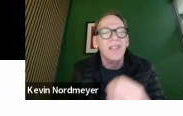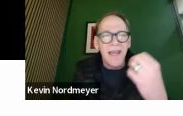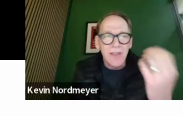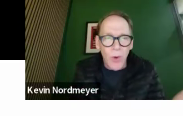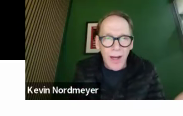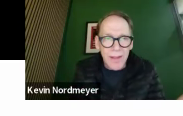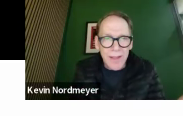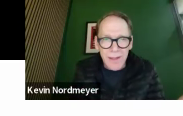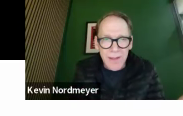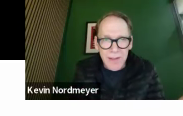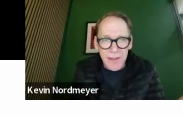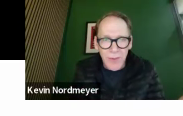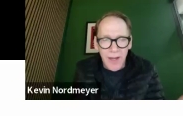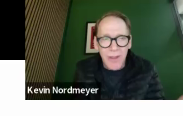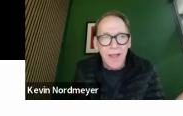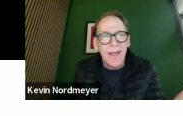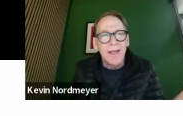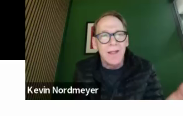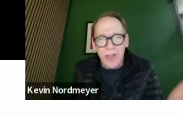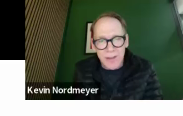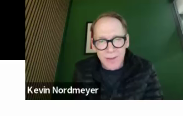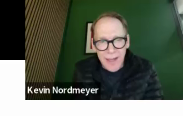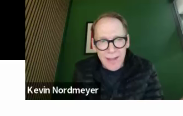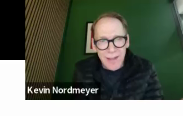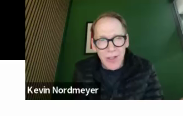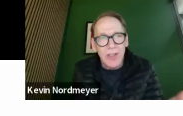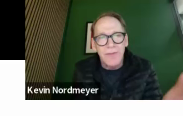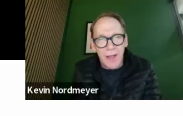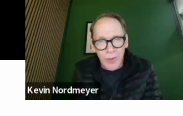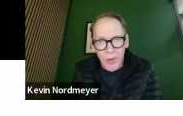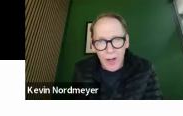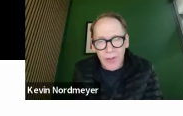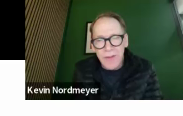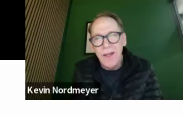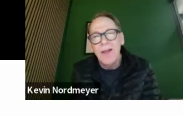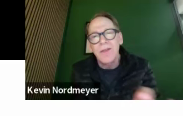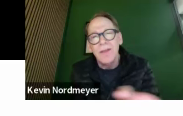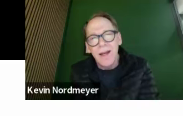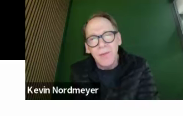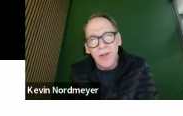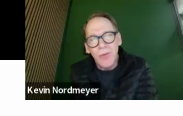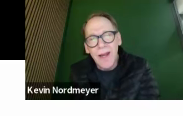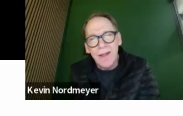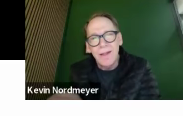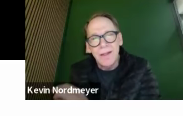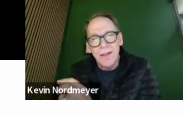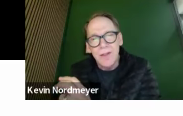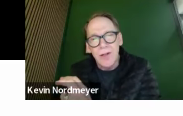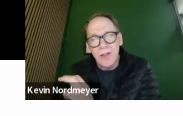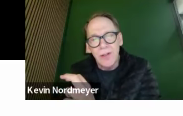I could guess why these exist this way, but it's just guessing and you just follow requirements. The diagram on the right starts